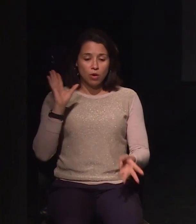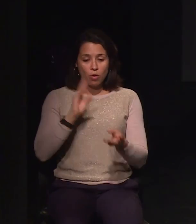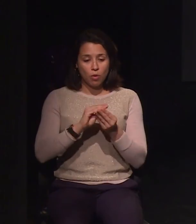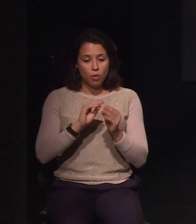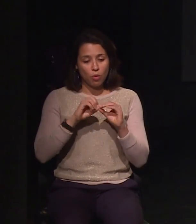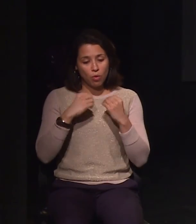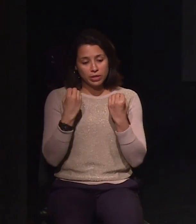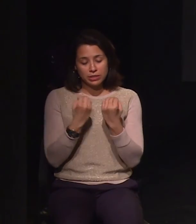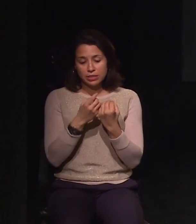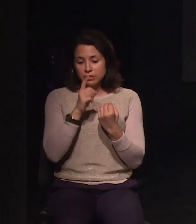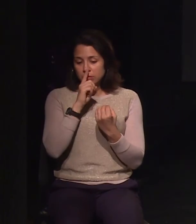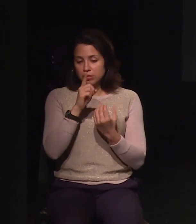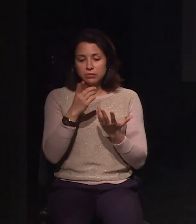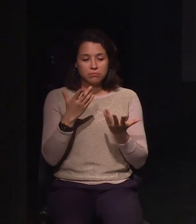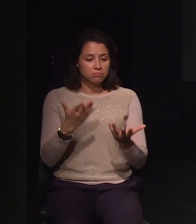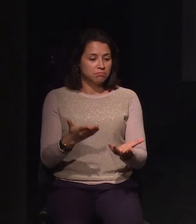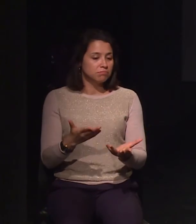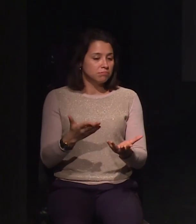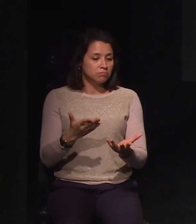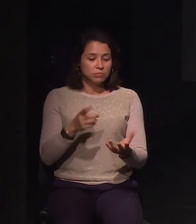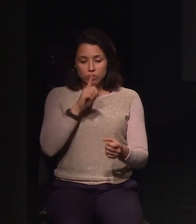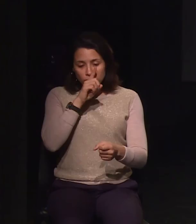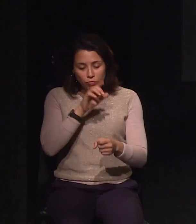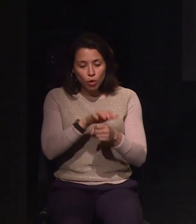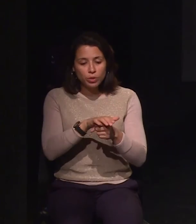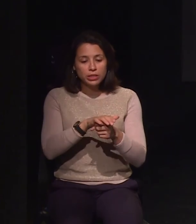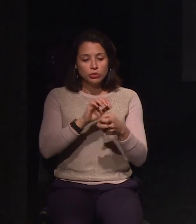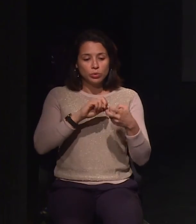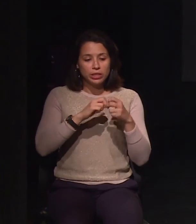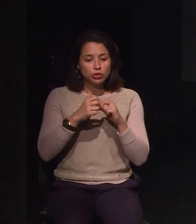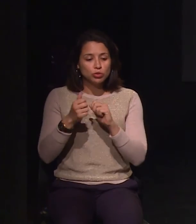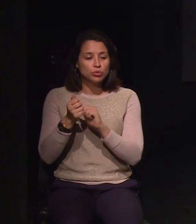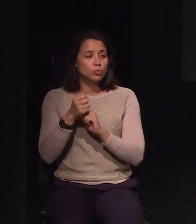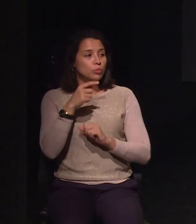of representation of Blacks and Latinos in our field, so I think some of the thinking